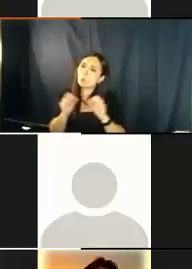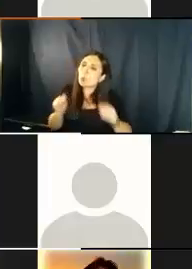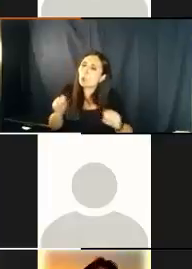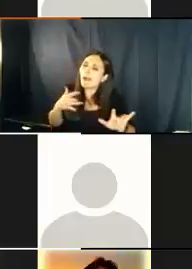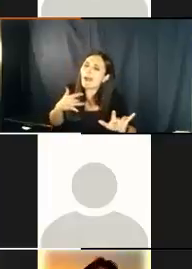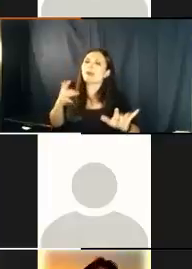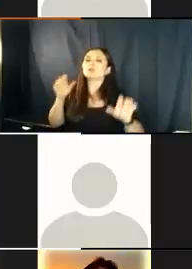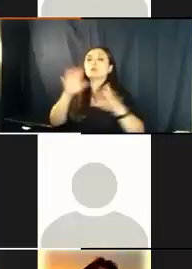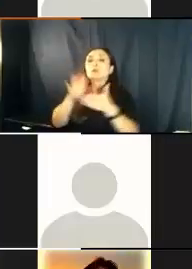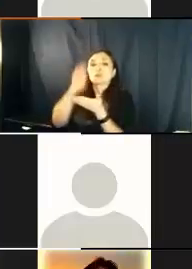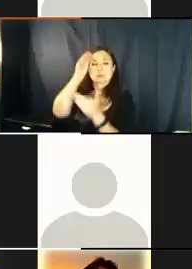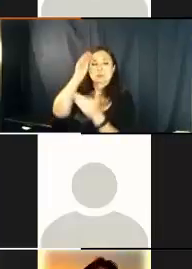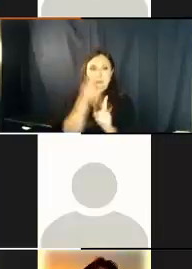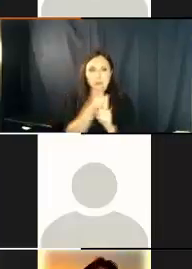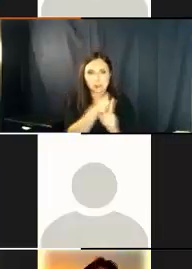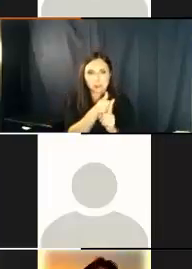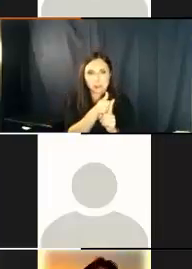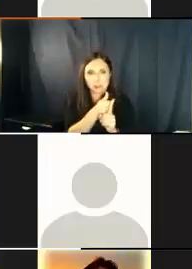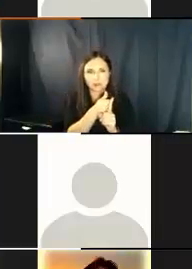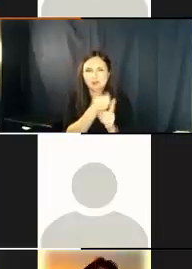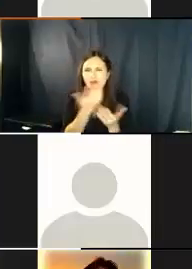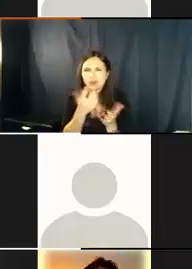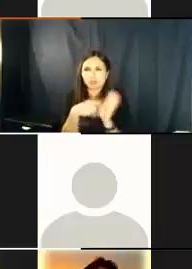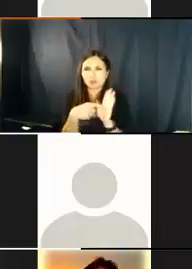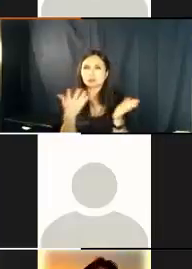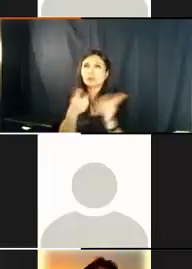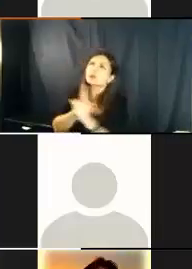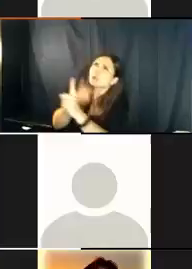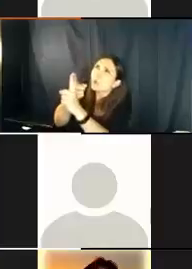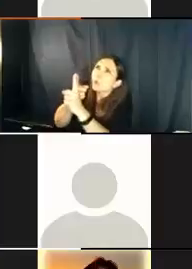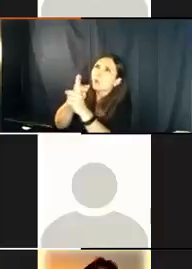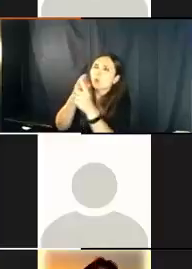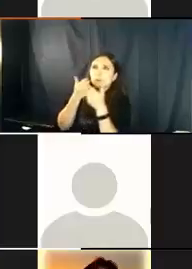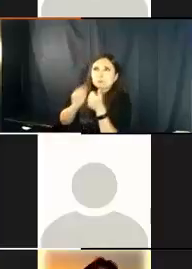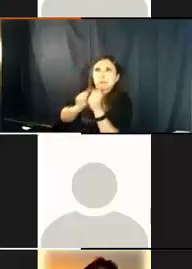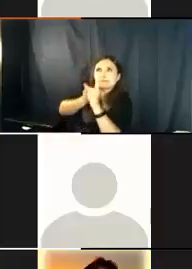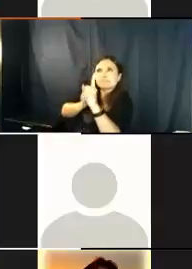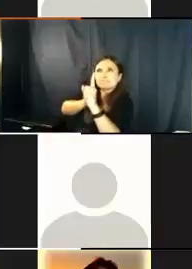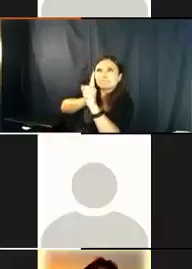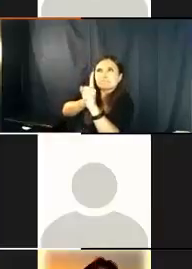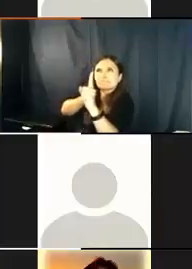And it also shows you know where's the goal. What are they working toward? What is what is the end game?